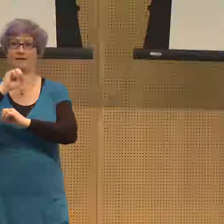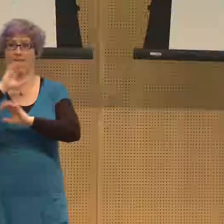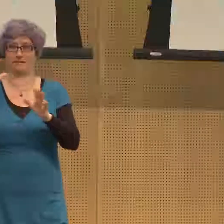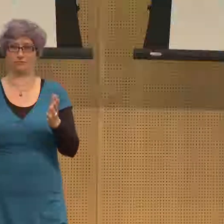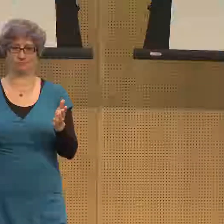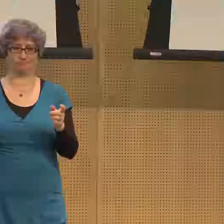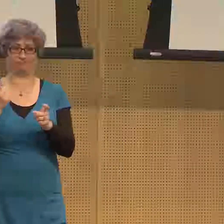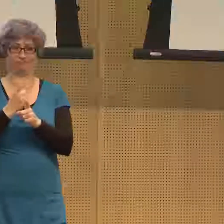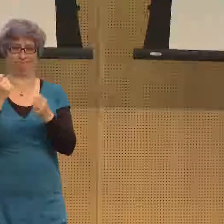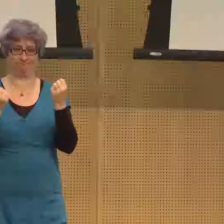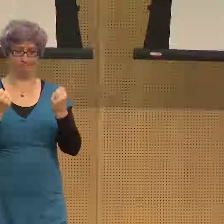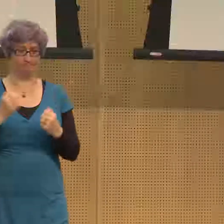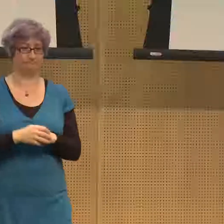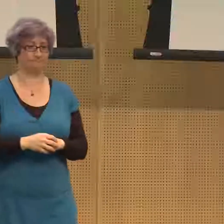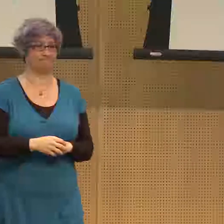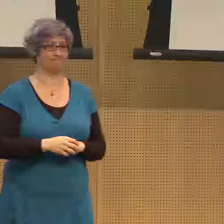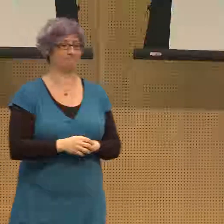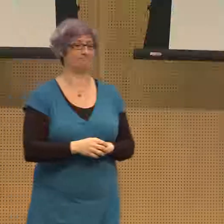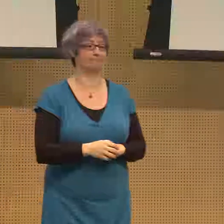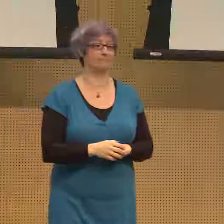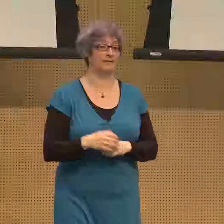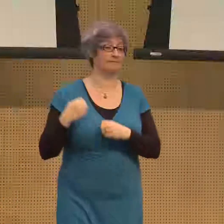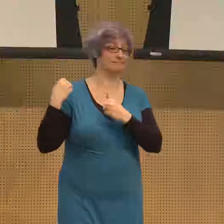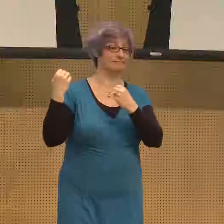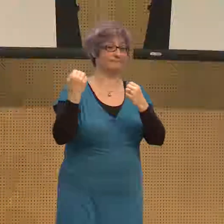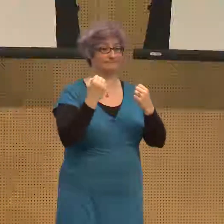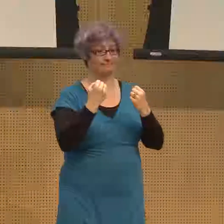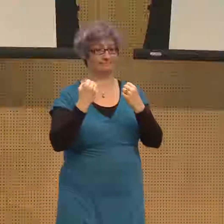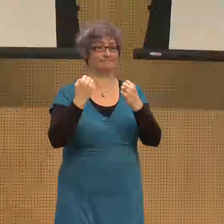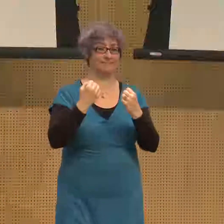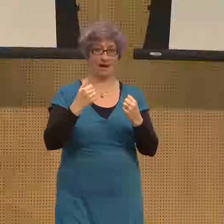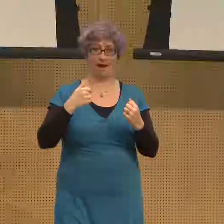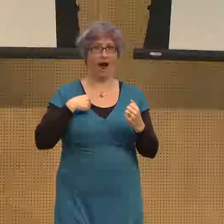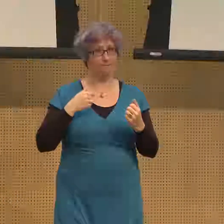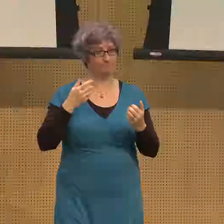We didn't have a minivan. It was just a regular-sized car.